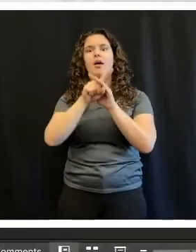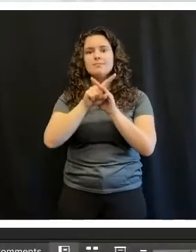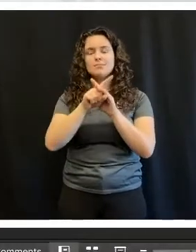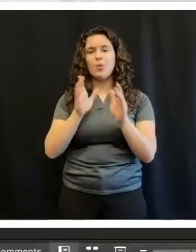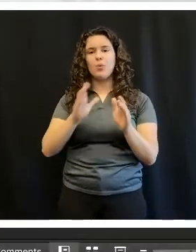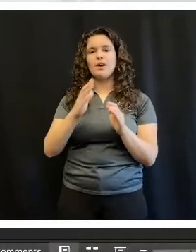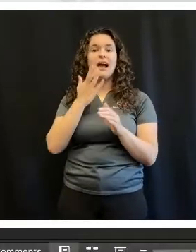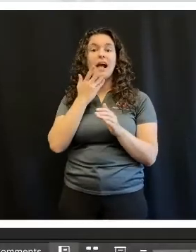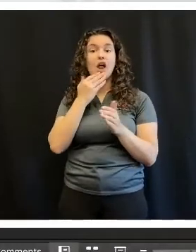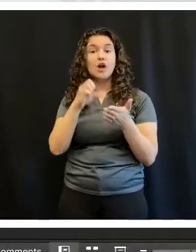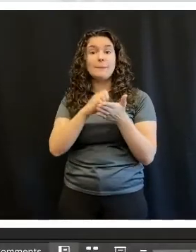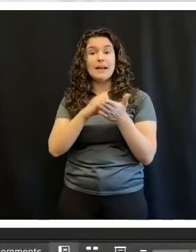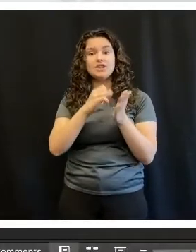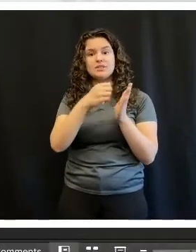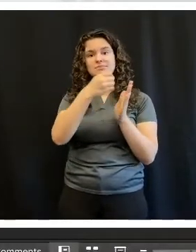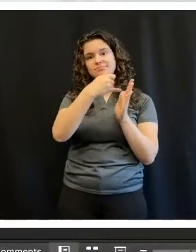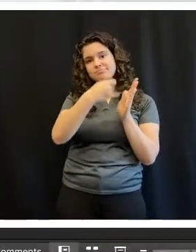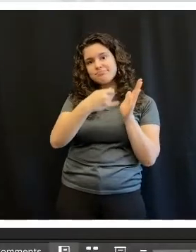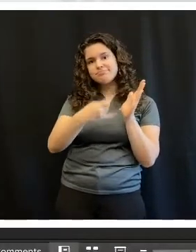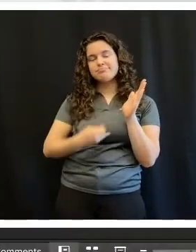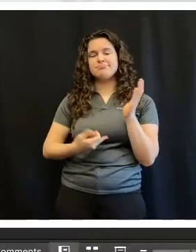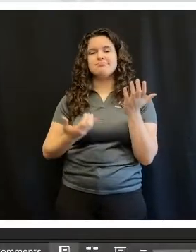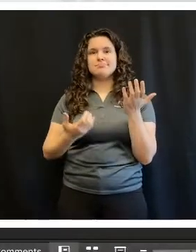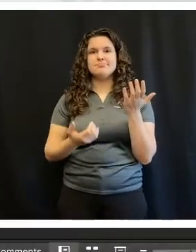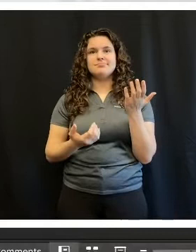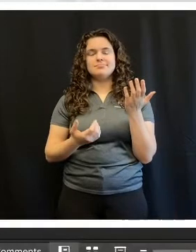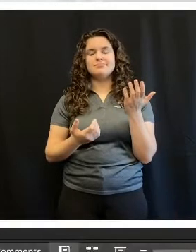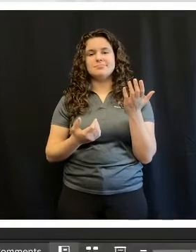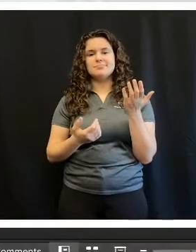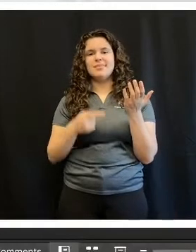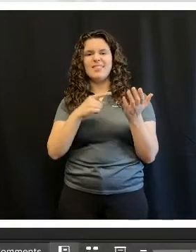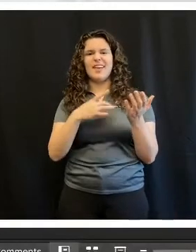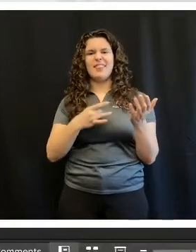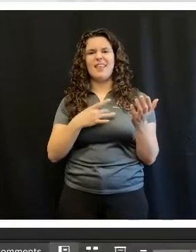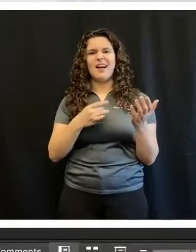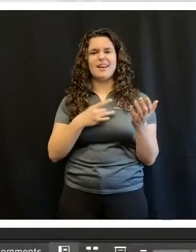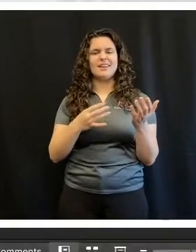They like the things that keeps families